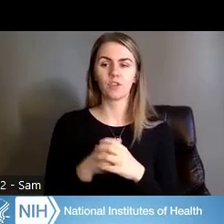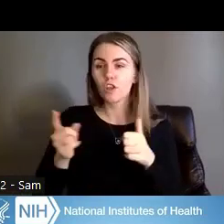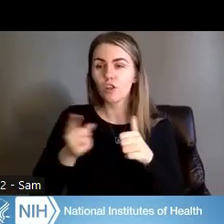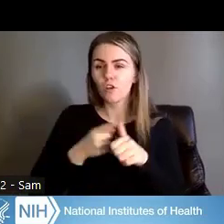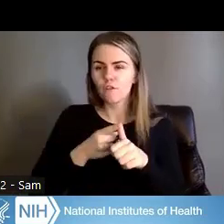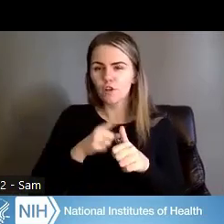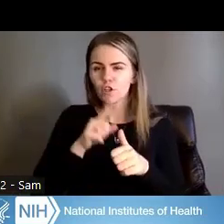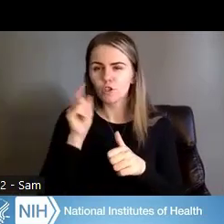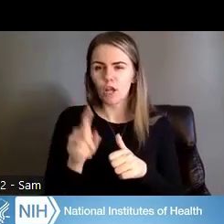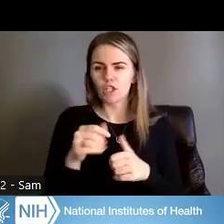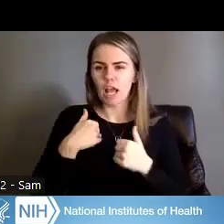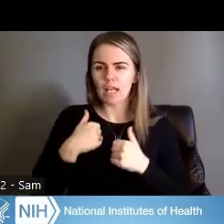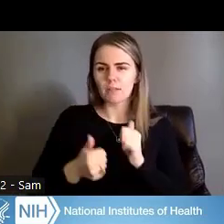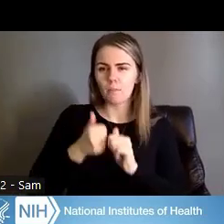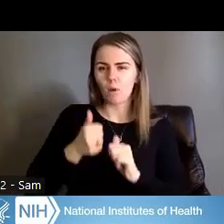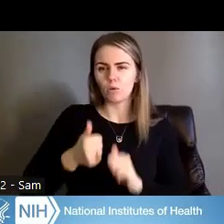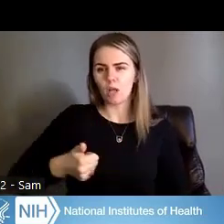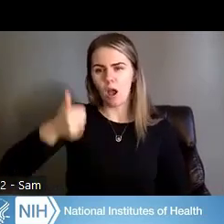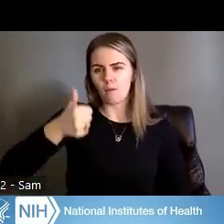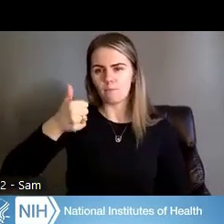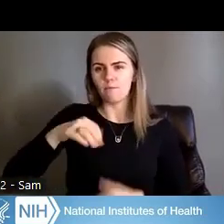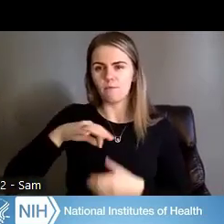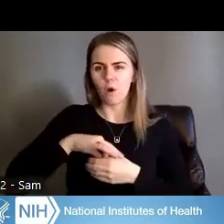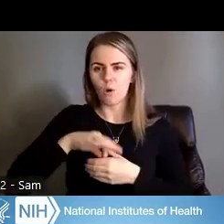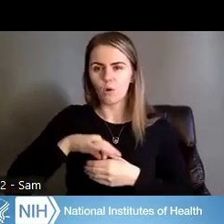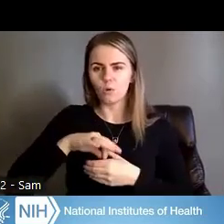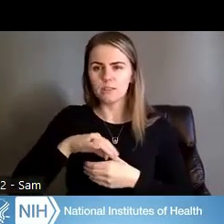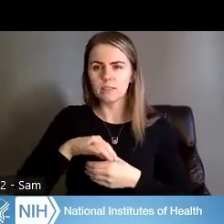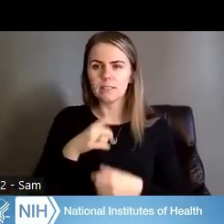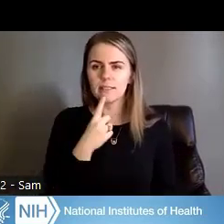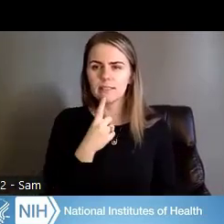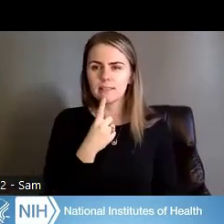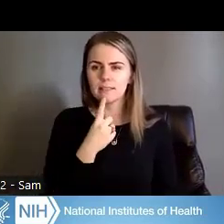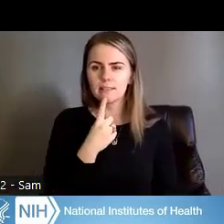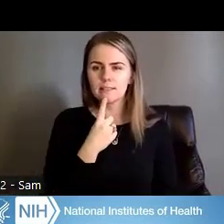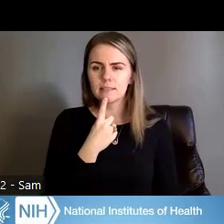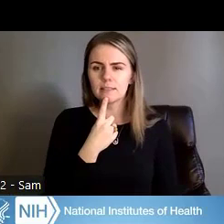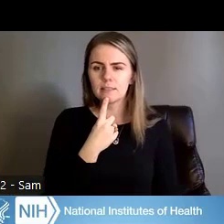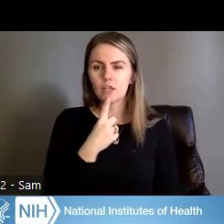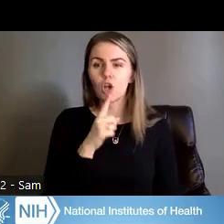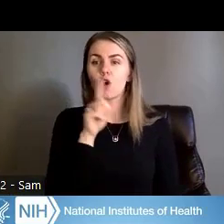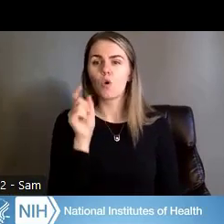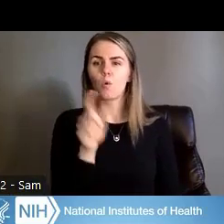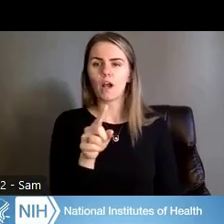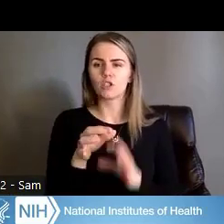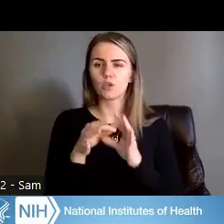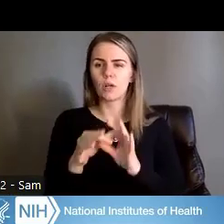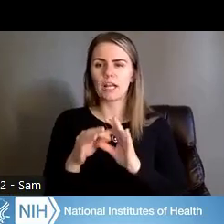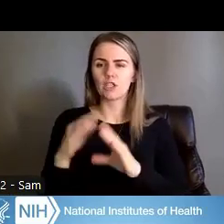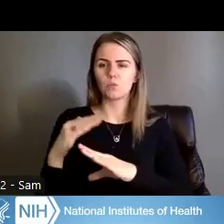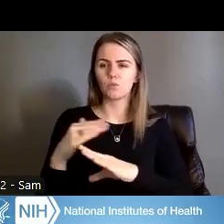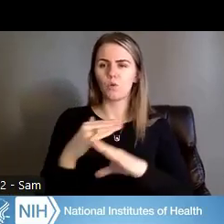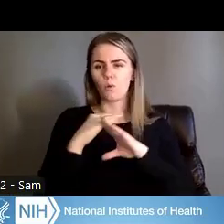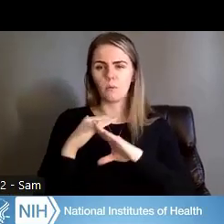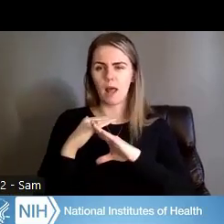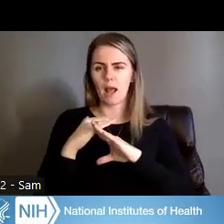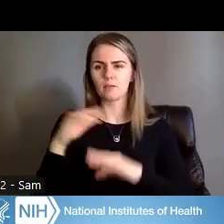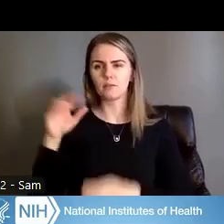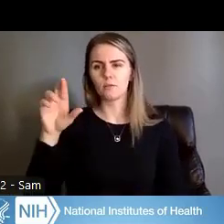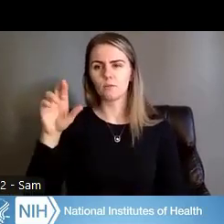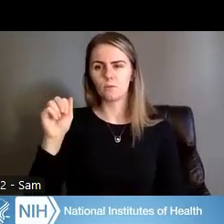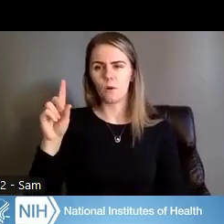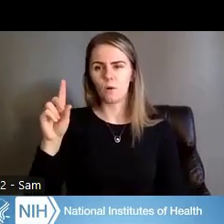is the question about the roadblocks, and it just poofed.